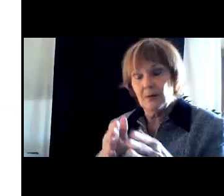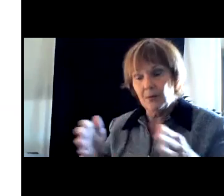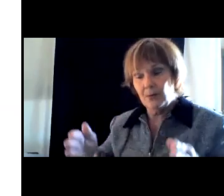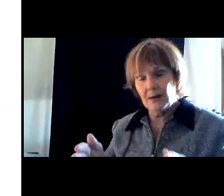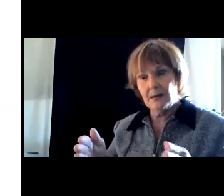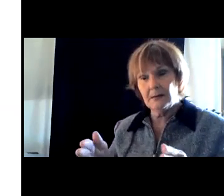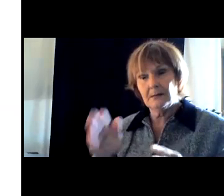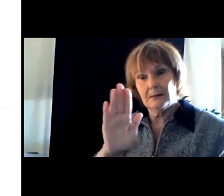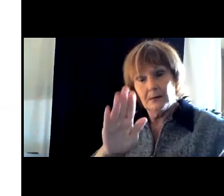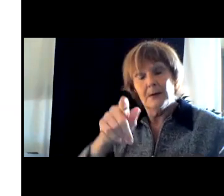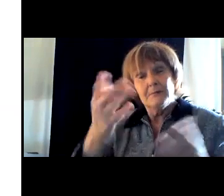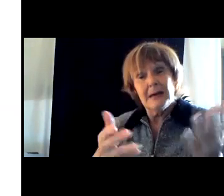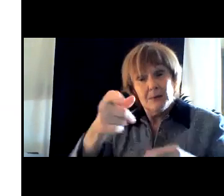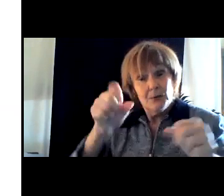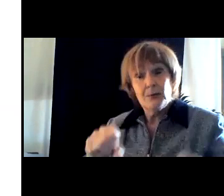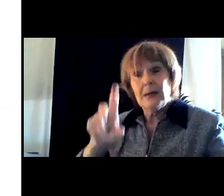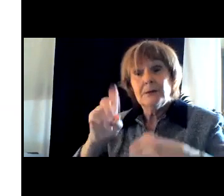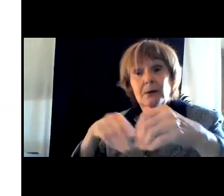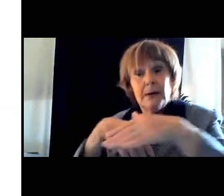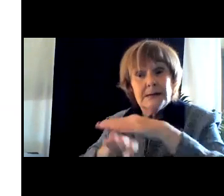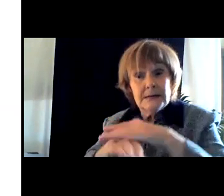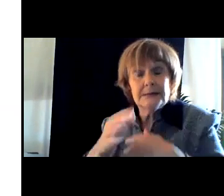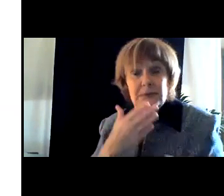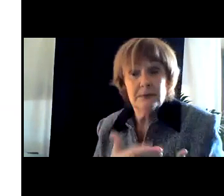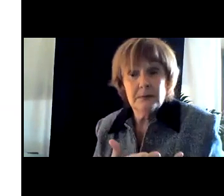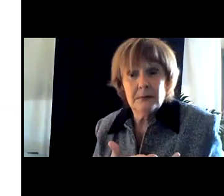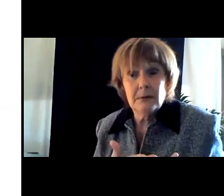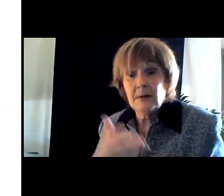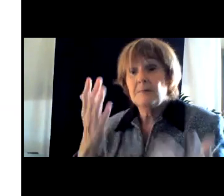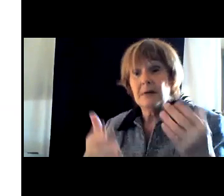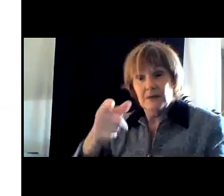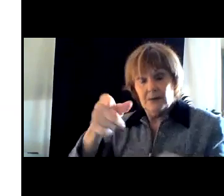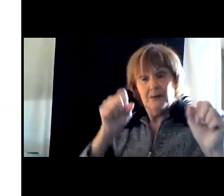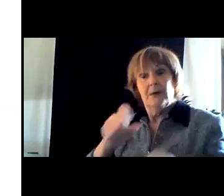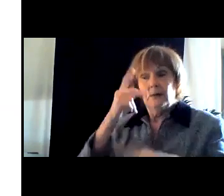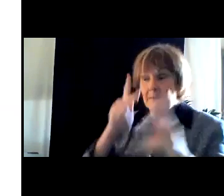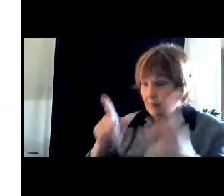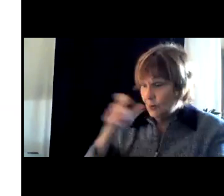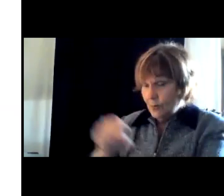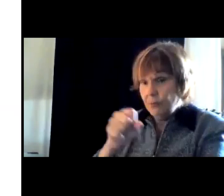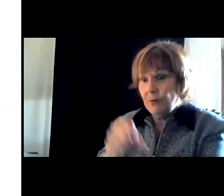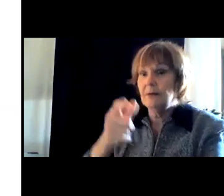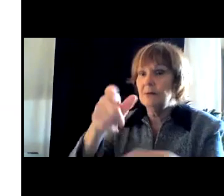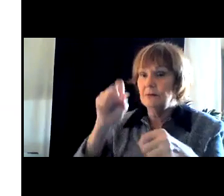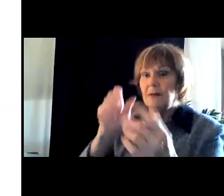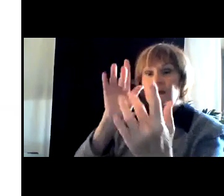reach out to the folks who are already working in inclusive food justice, or reach out to the folks who are working in racial justice